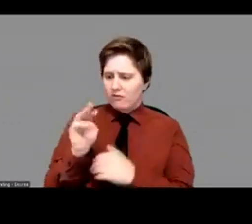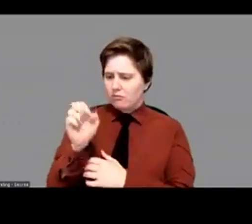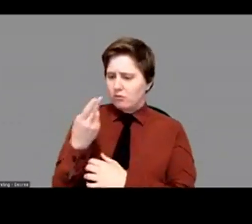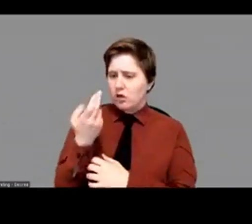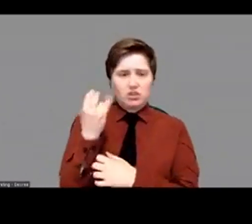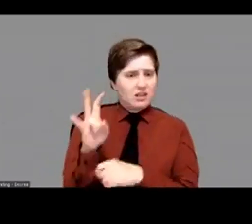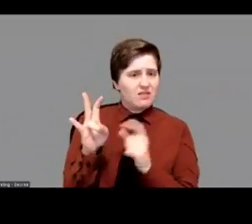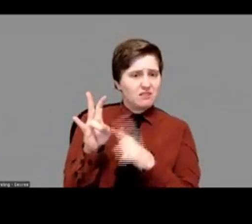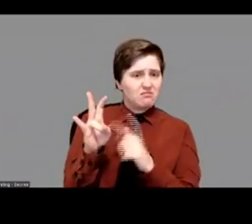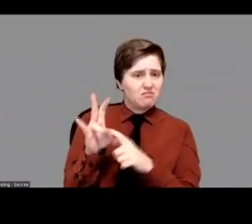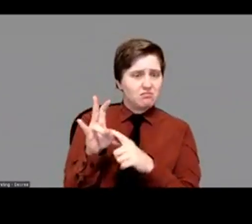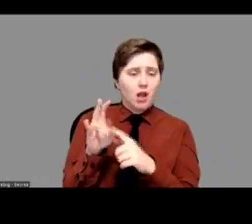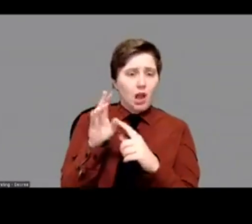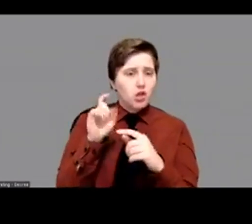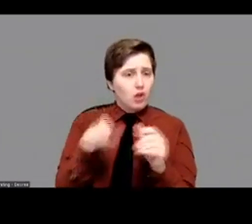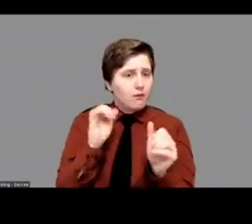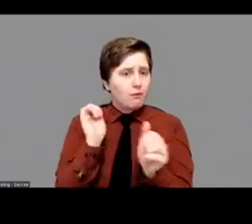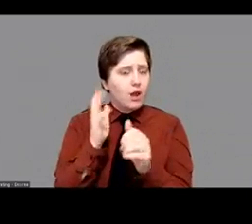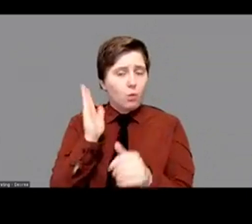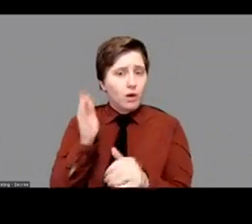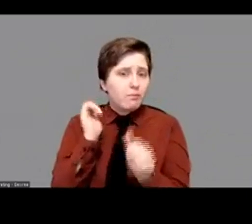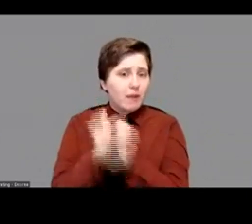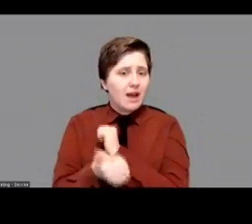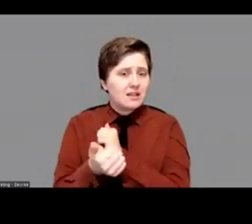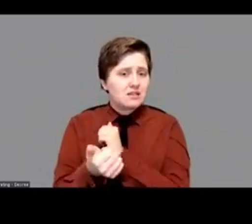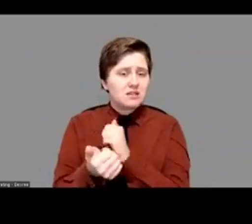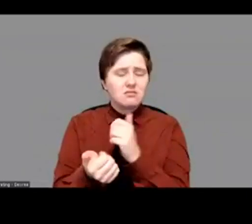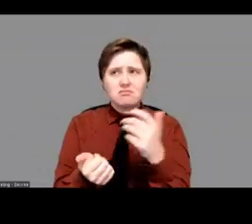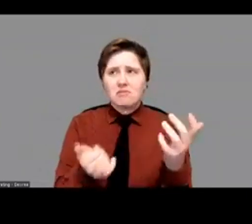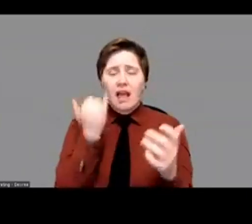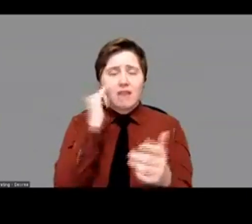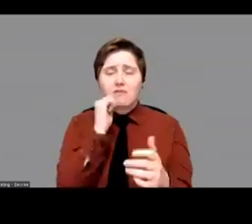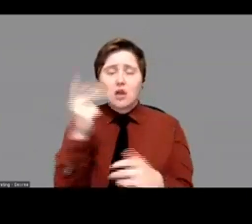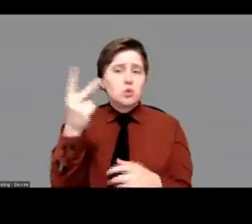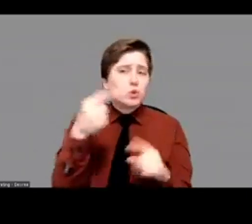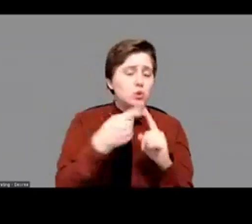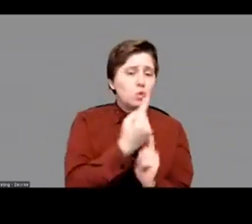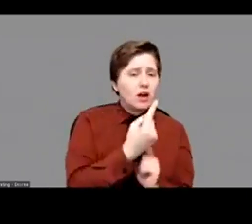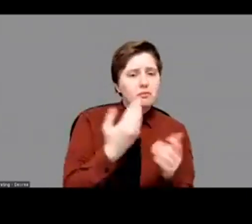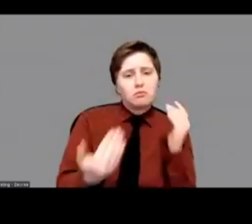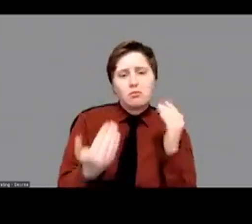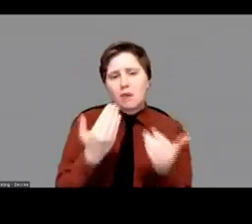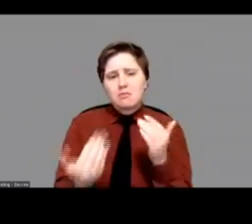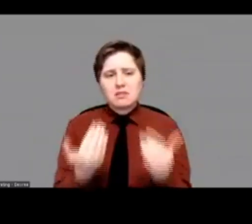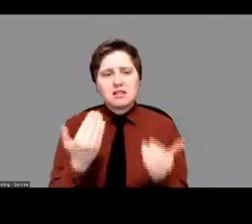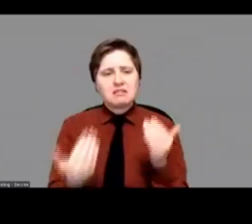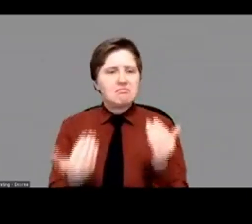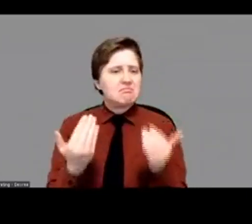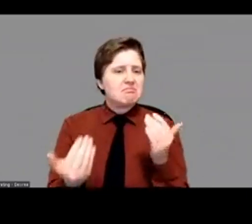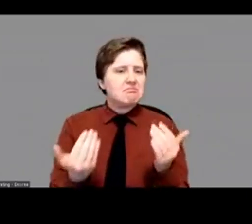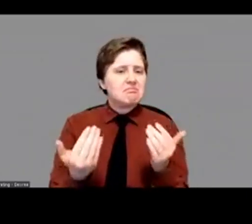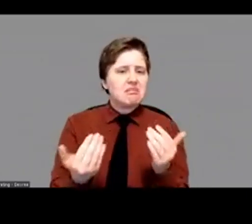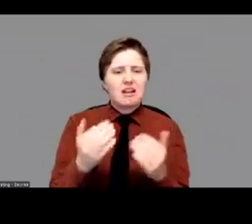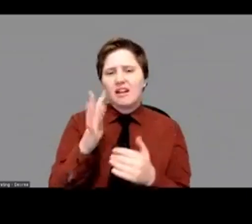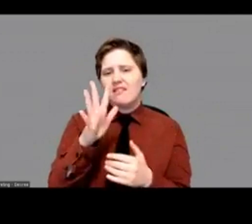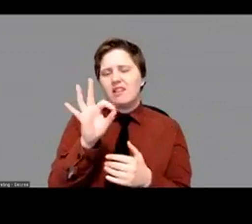Issue one would have passed. You know it's not 2 to one. You know probably. 5941 something like that?